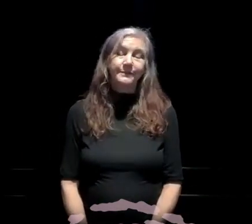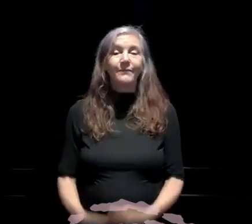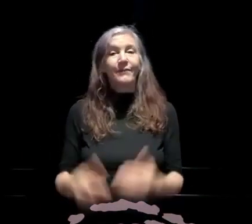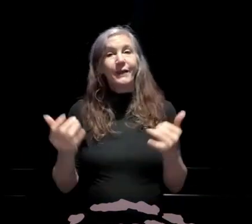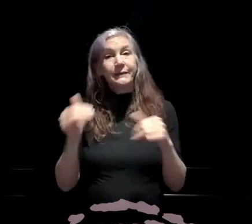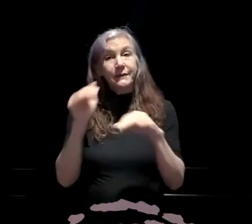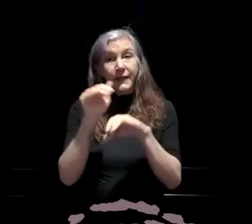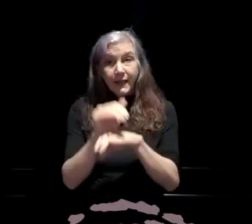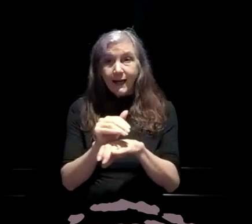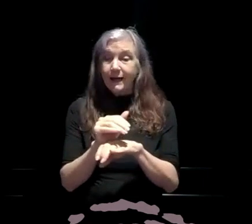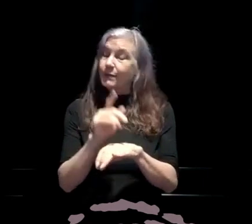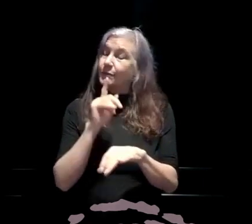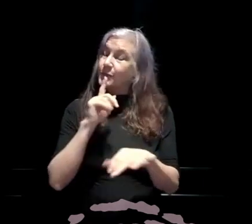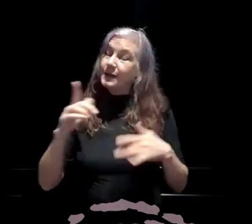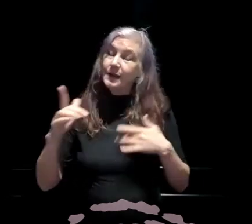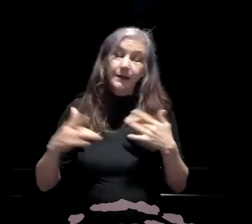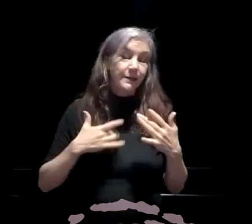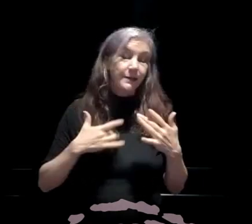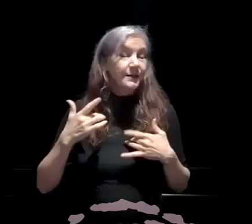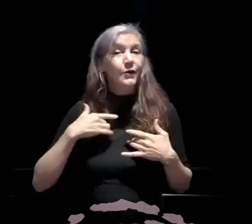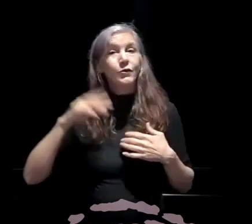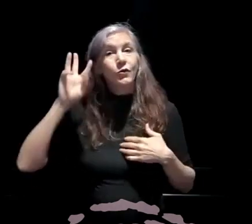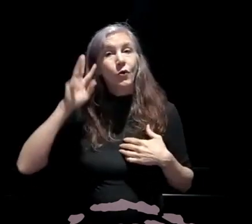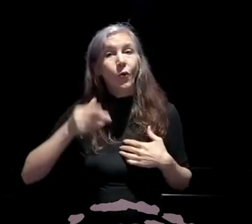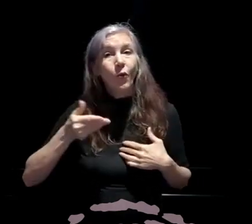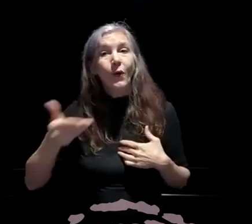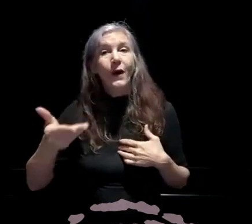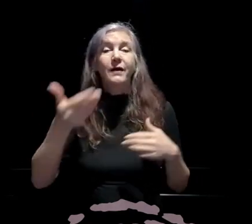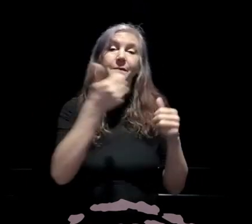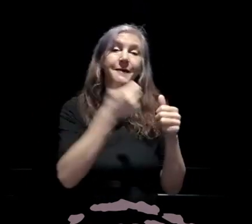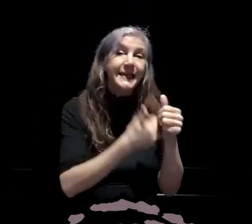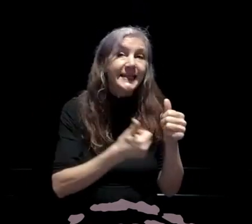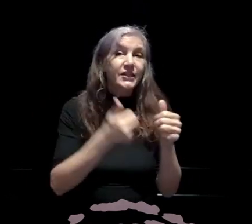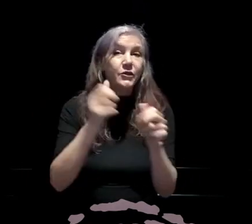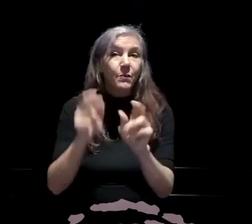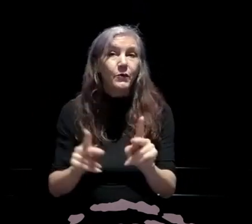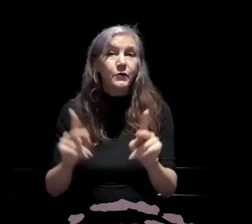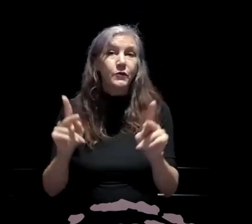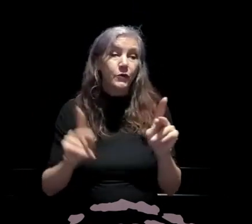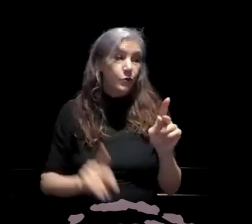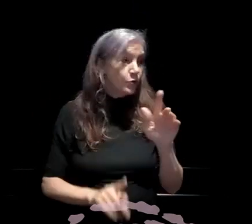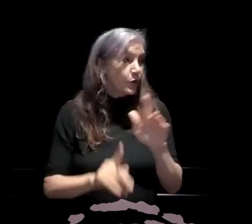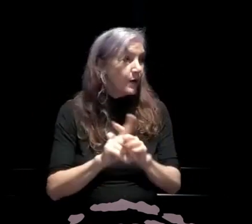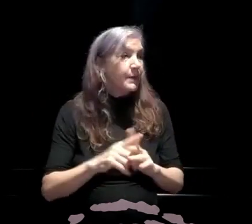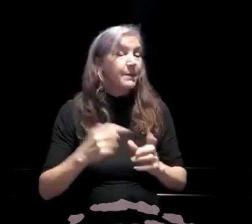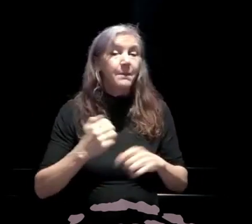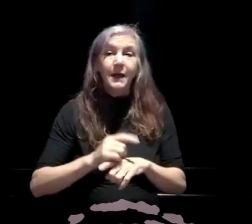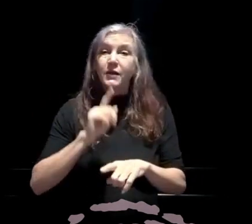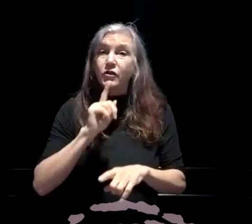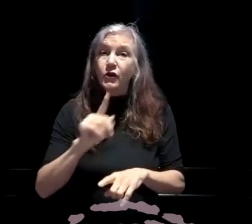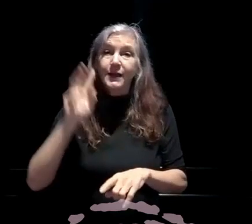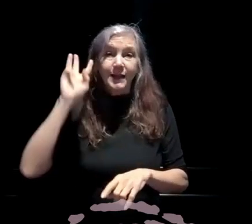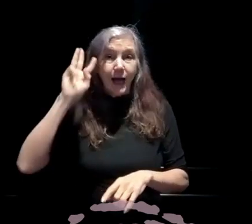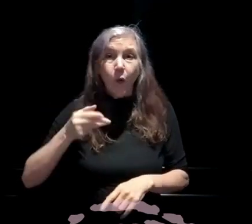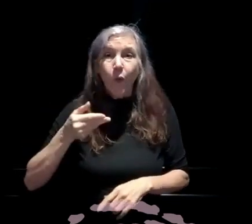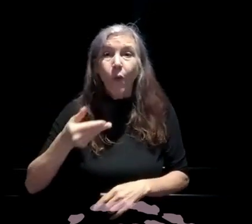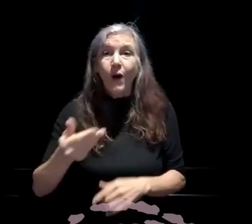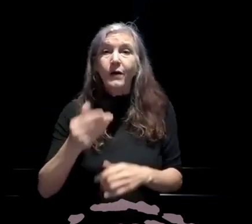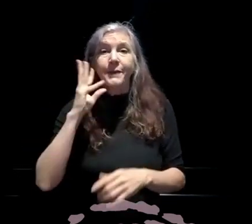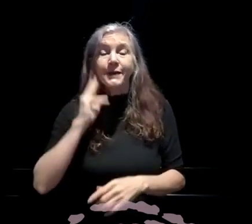So tonight I am excited to welcome each and every single one of you who have ensured that that welcoming experience is possible.